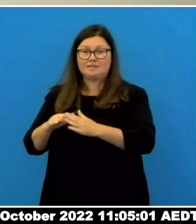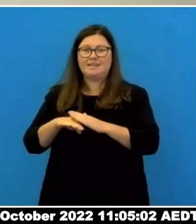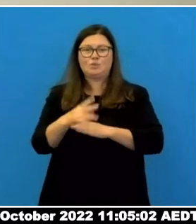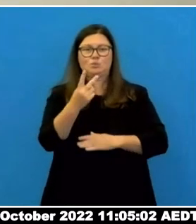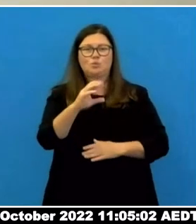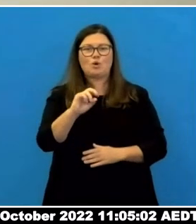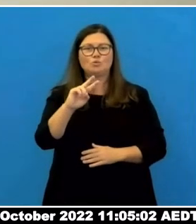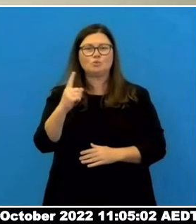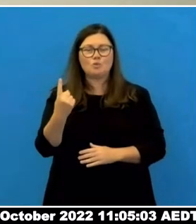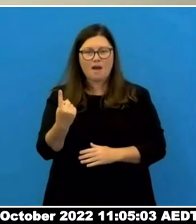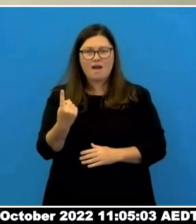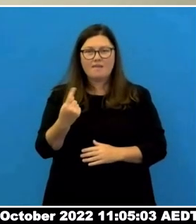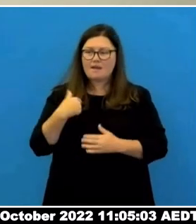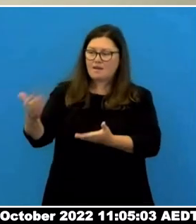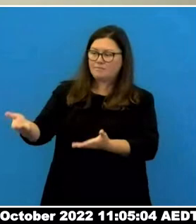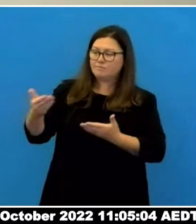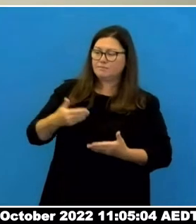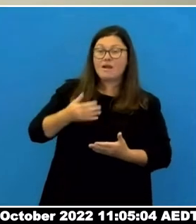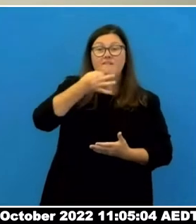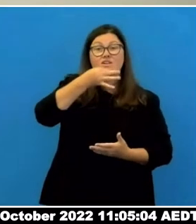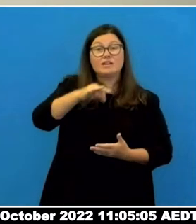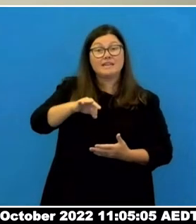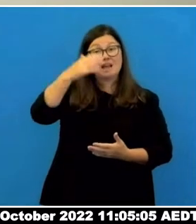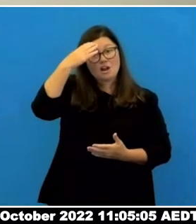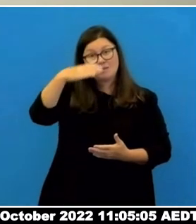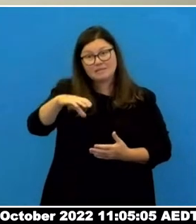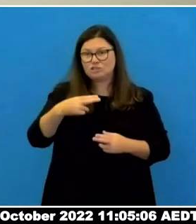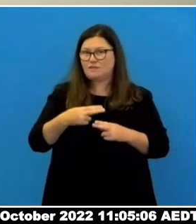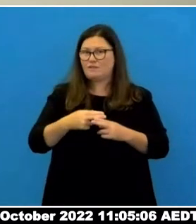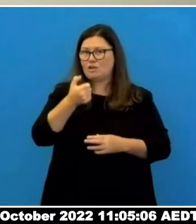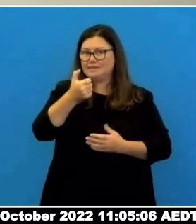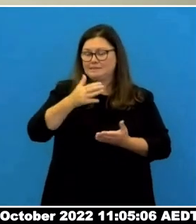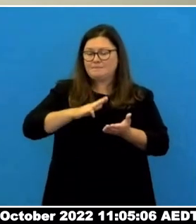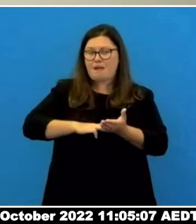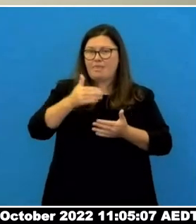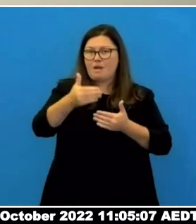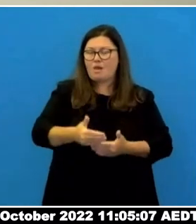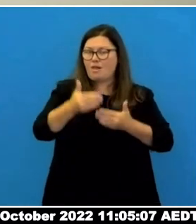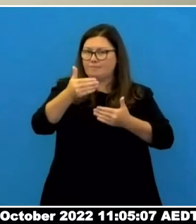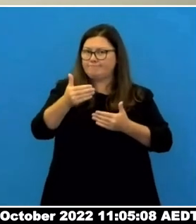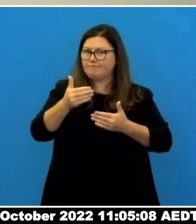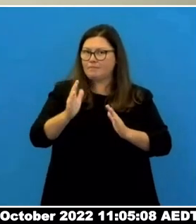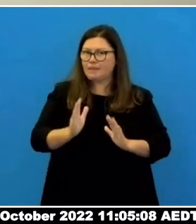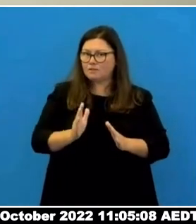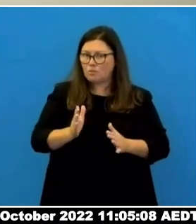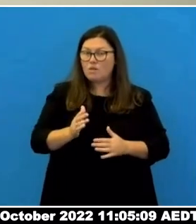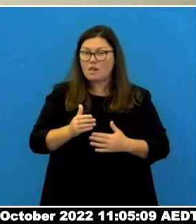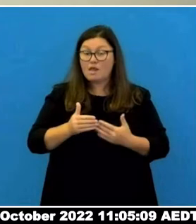I was provided with free accommodation for the first six months and during this time I was able to ..."